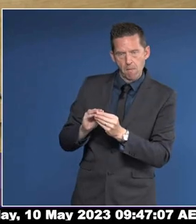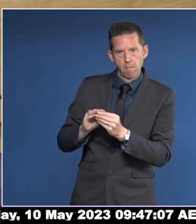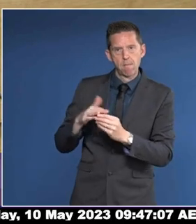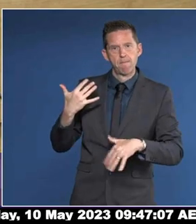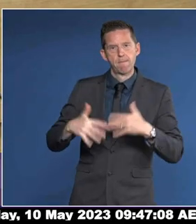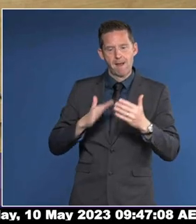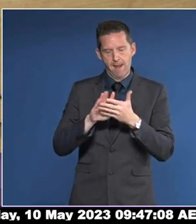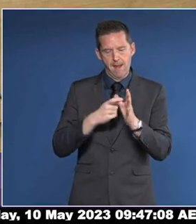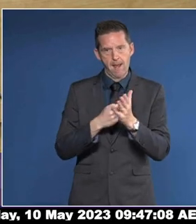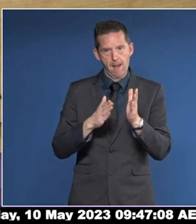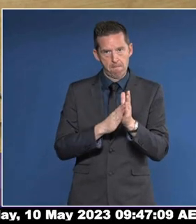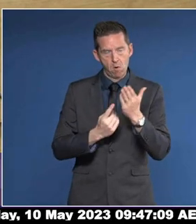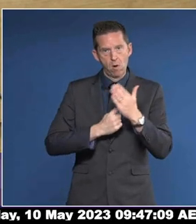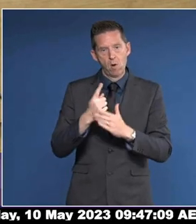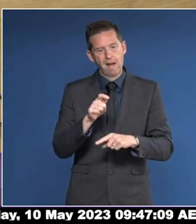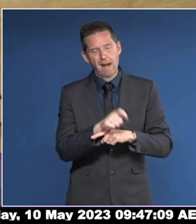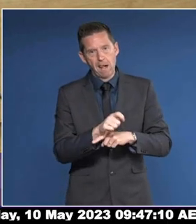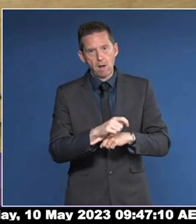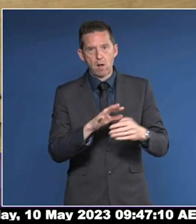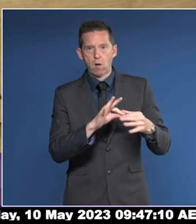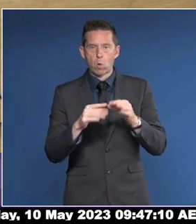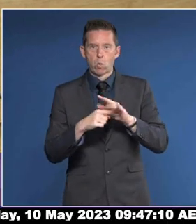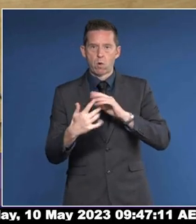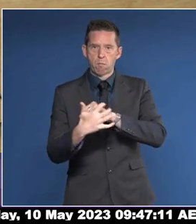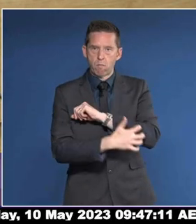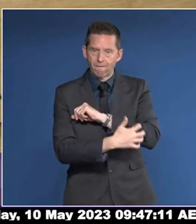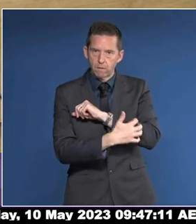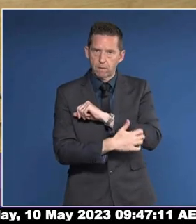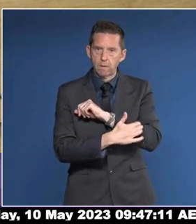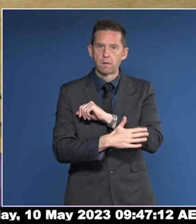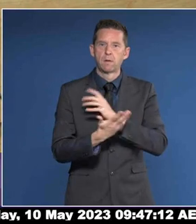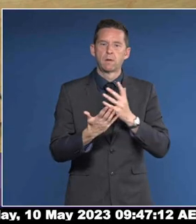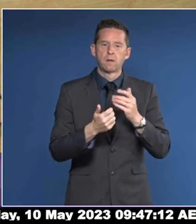associated with poverty, substance abuse, poor mental health and inadequate housing.